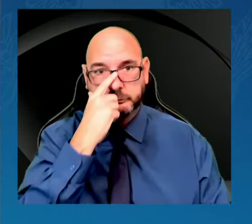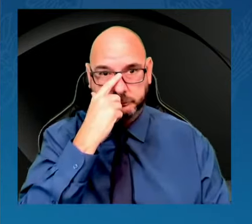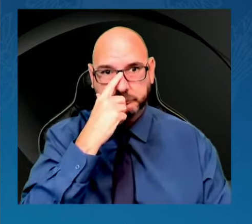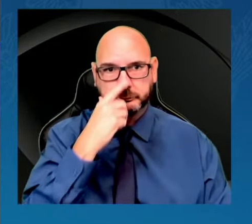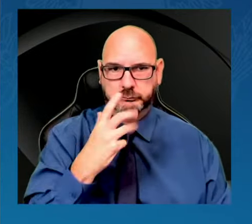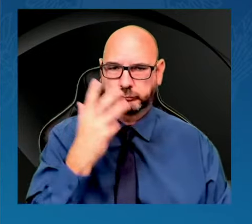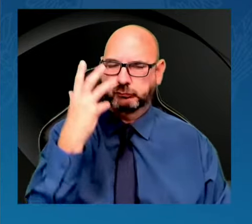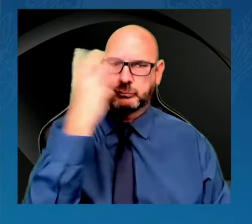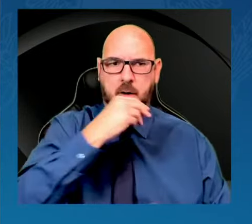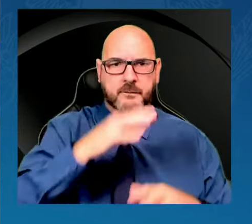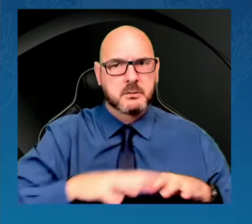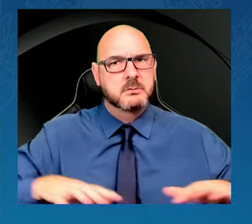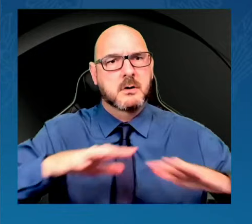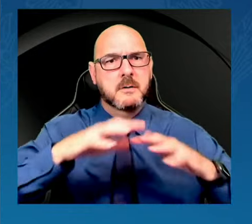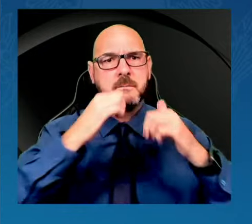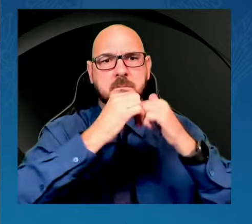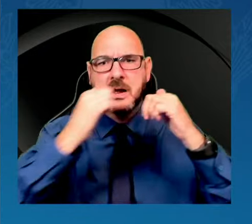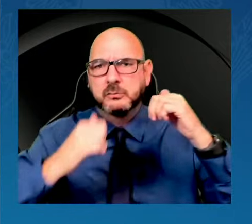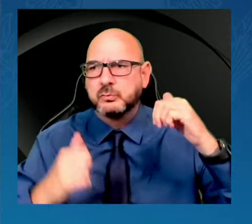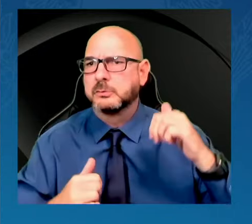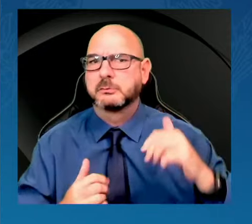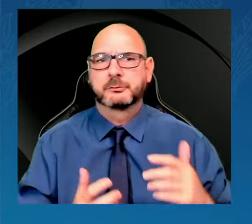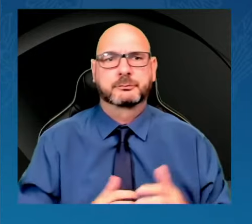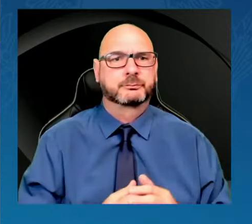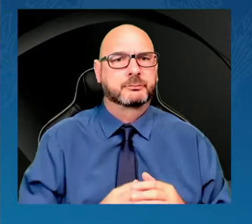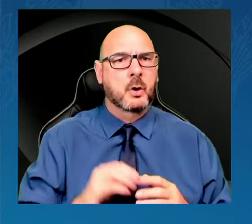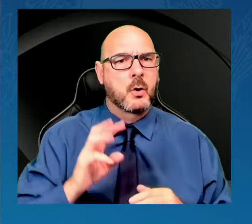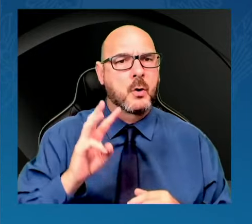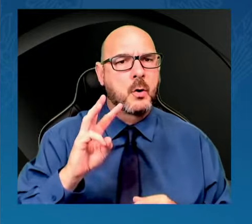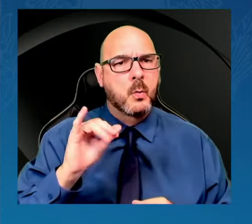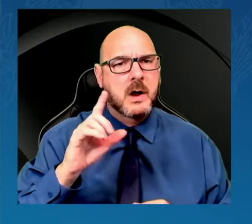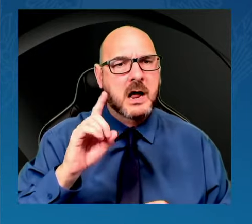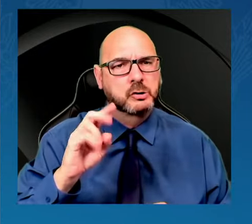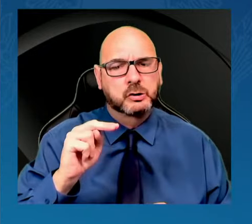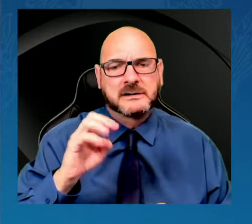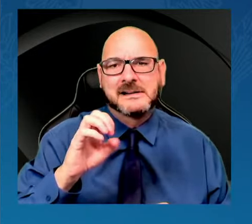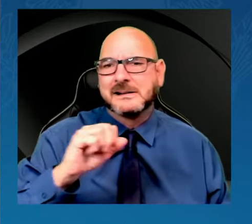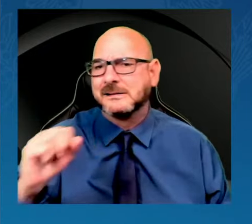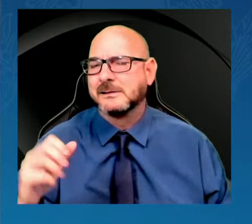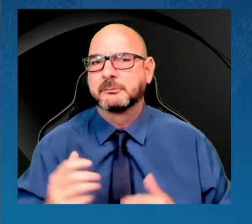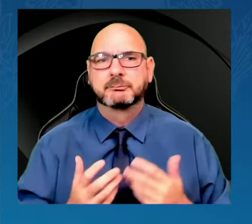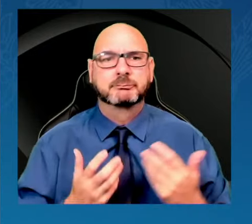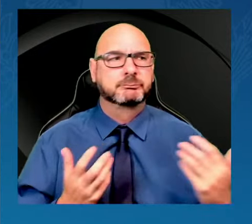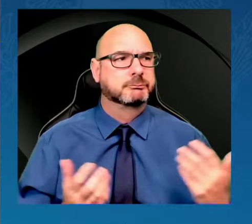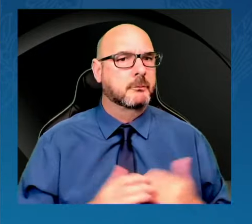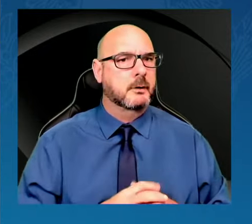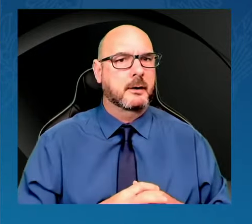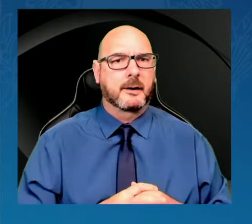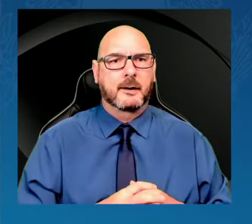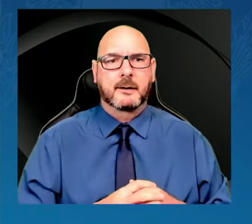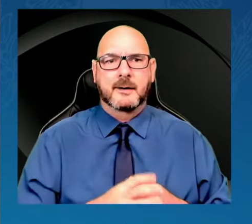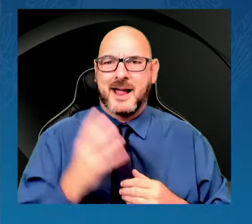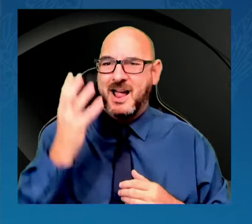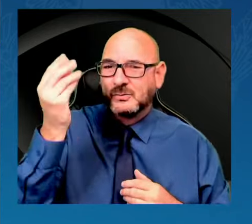and wilderness environments. And through a life lived in the outdoors, I've developed a deep appreciation